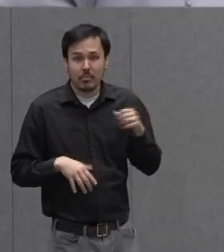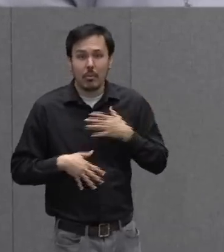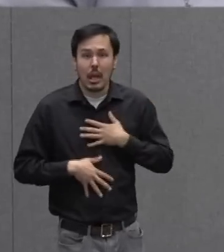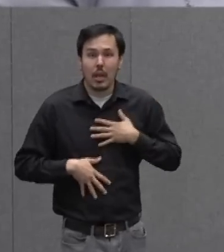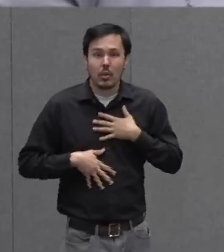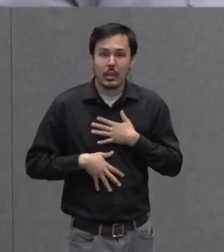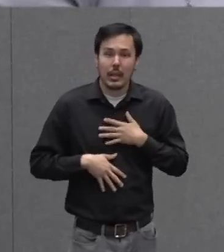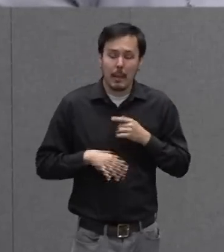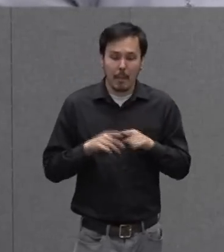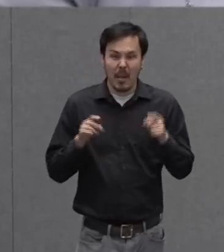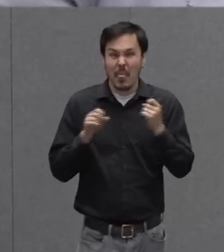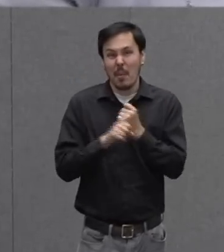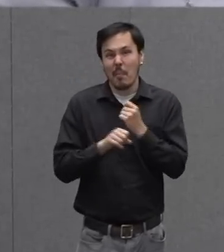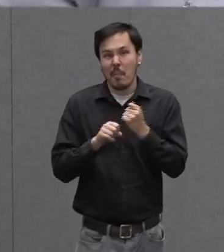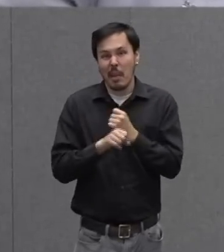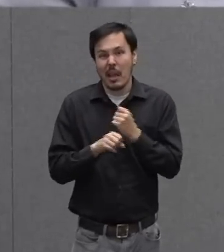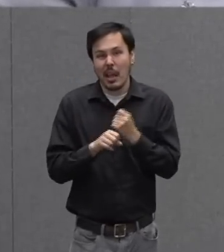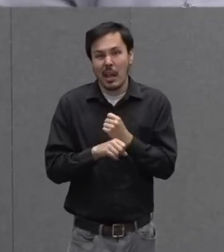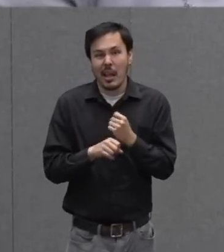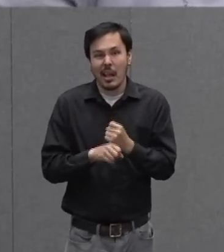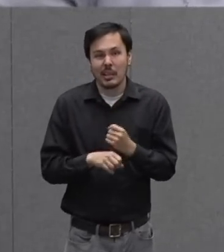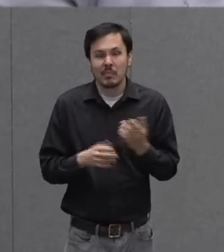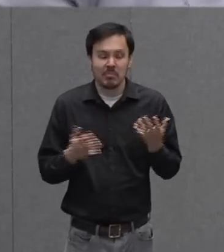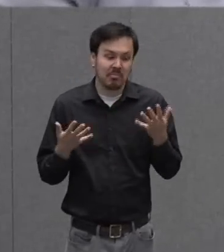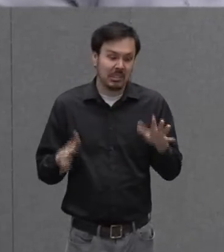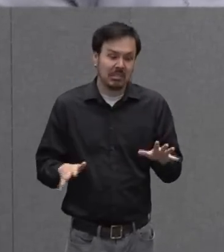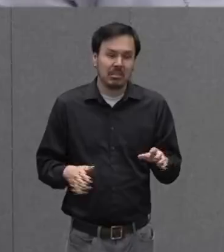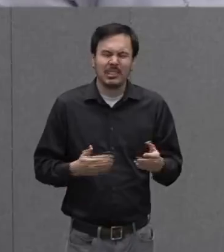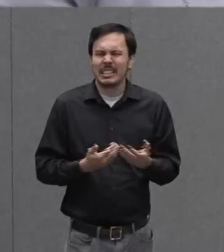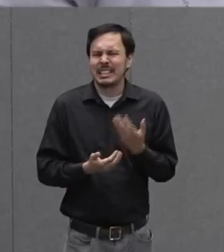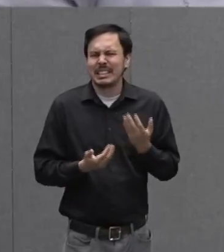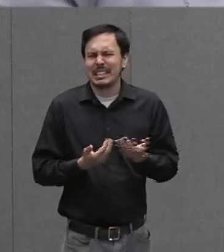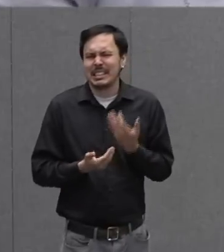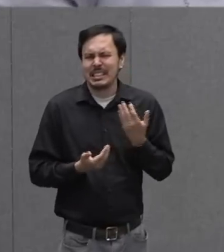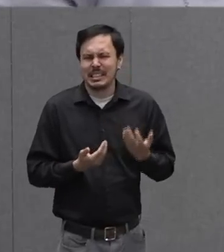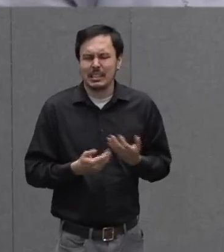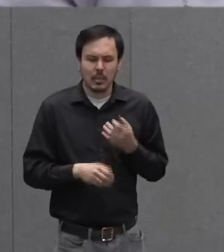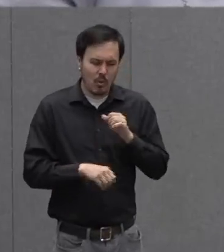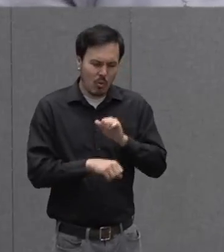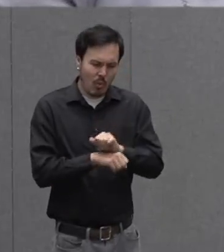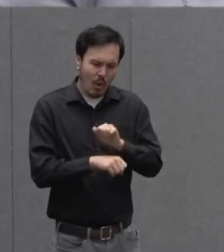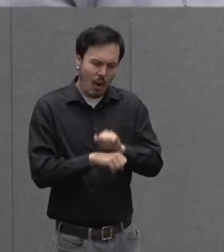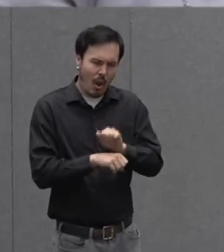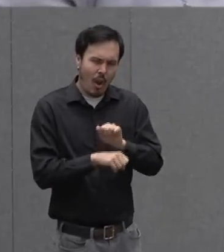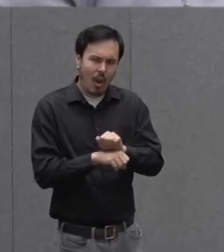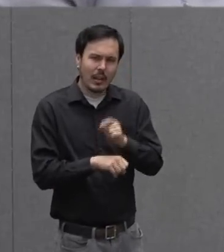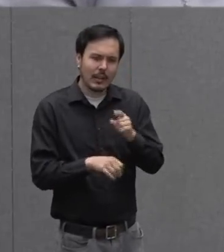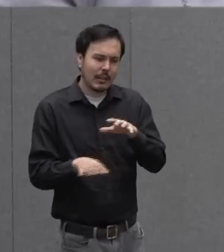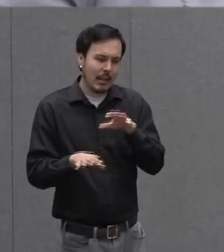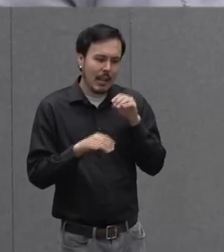But the battle had left too easy. So Rock left the Kingdom of Back Yard